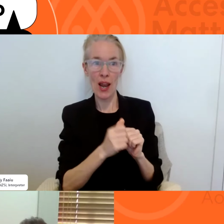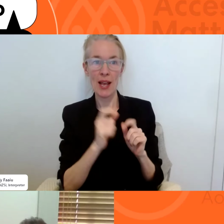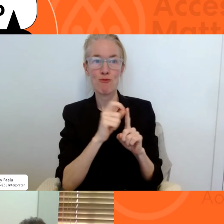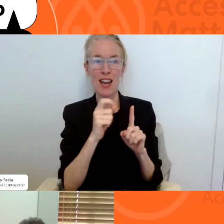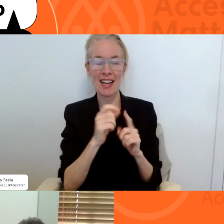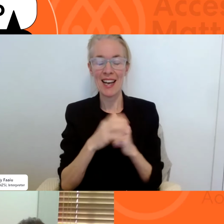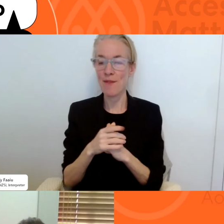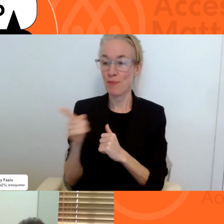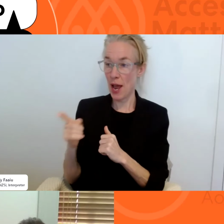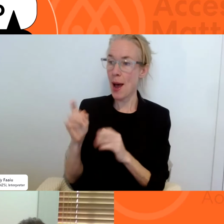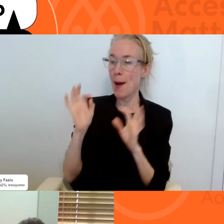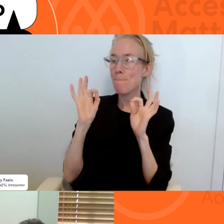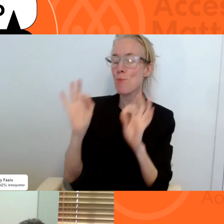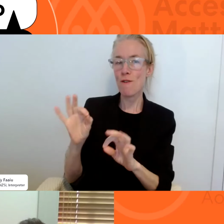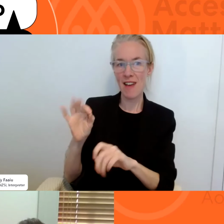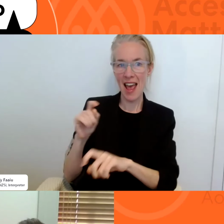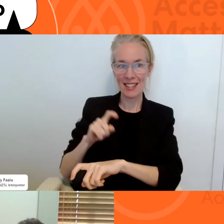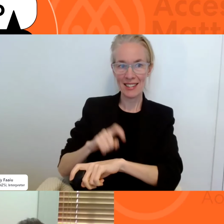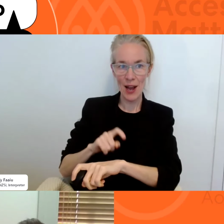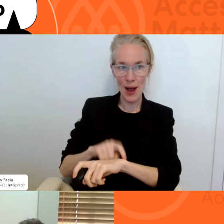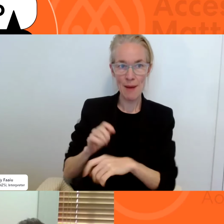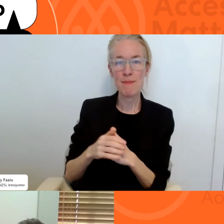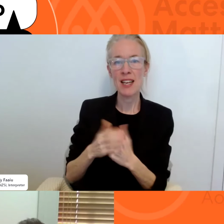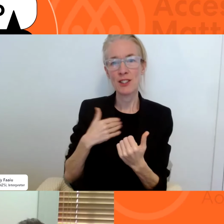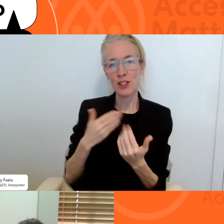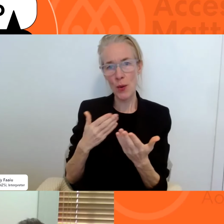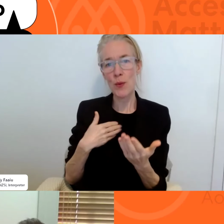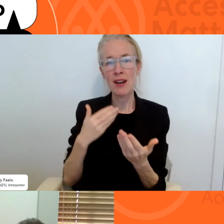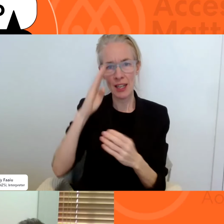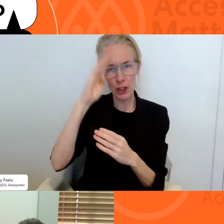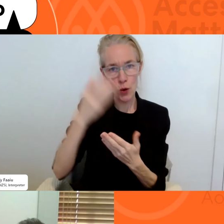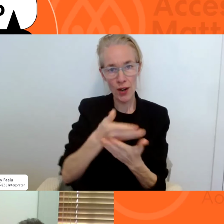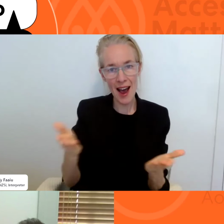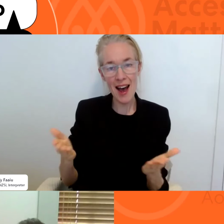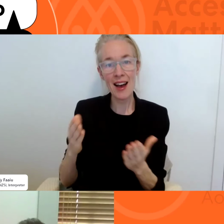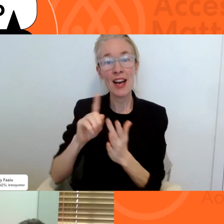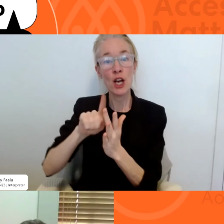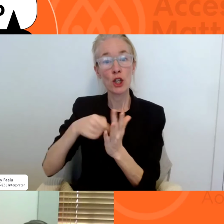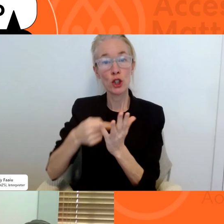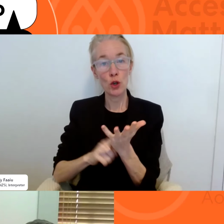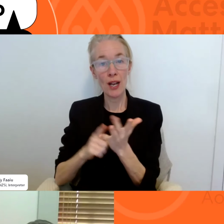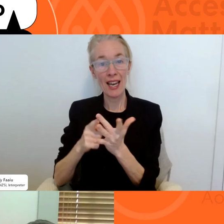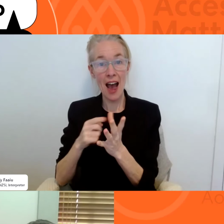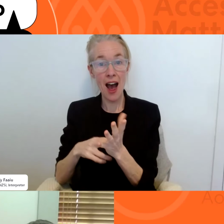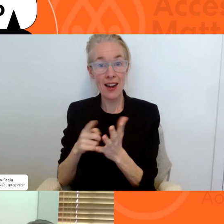koutou katoa. Juliana, to you and the team at Access Matters, thank you for putting this together, this webinar. I know you've done